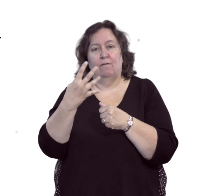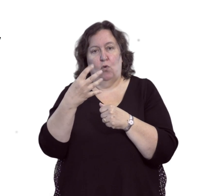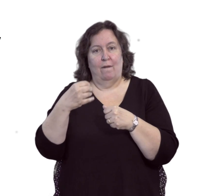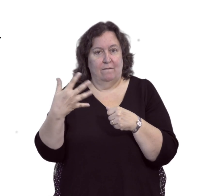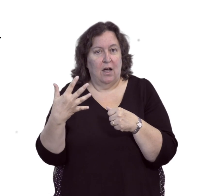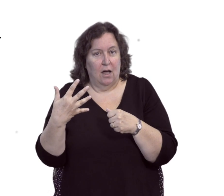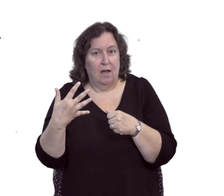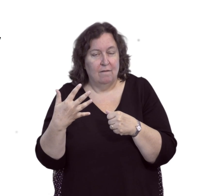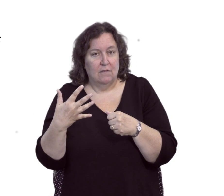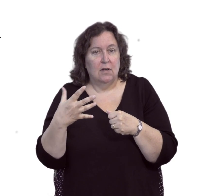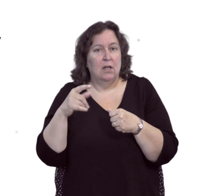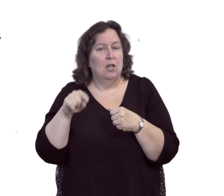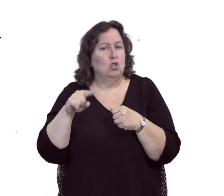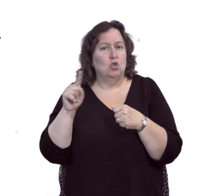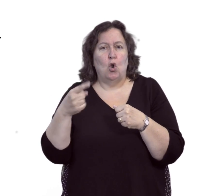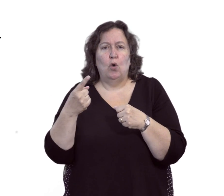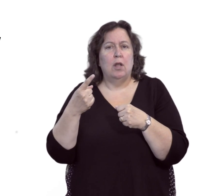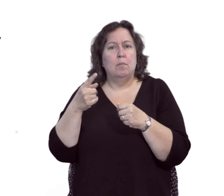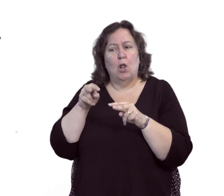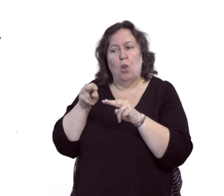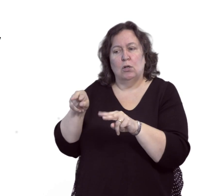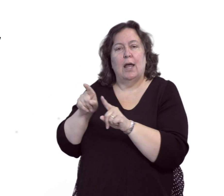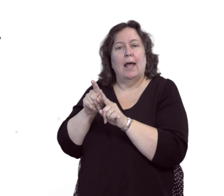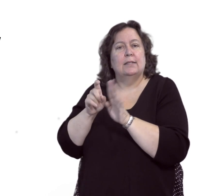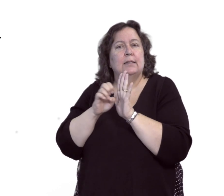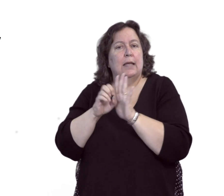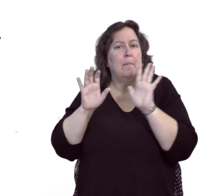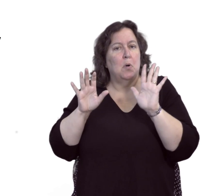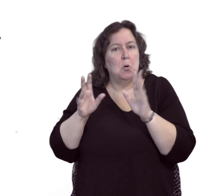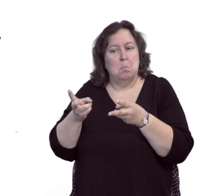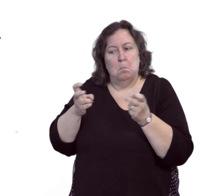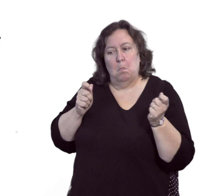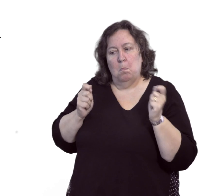of the Discussion Guide and should only be referred to as samples